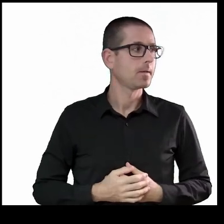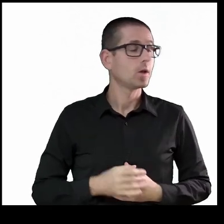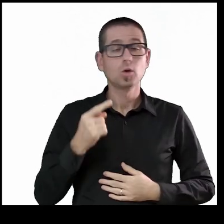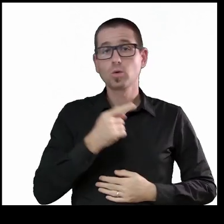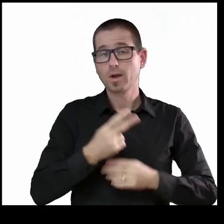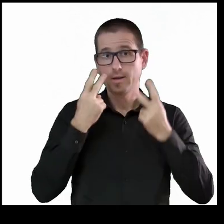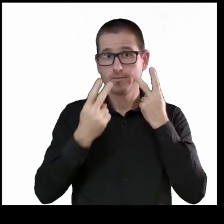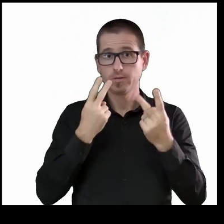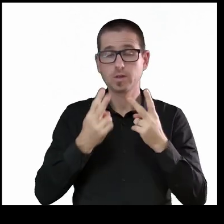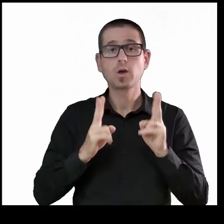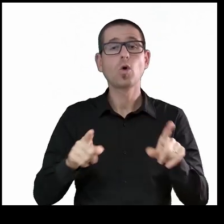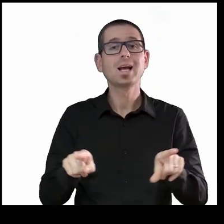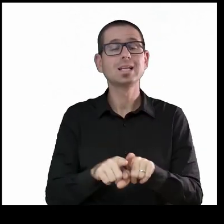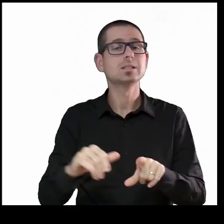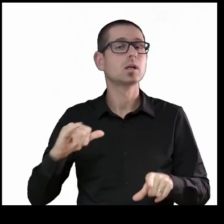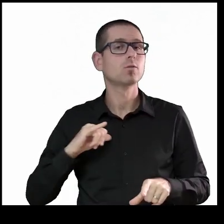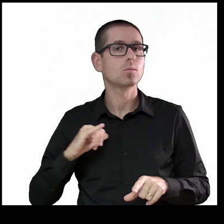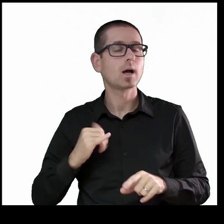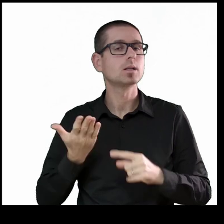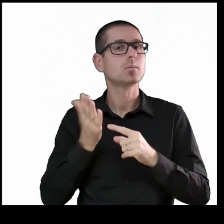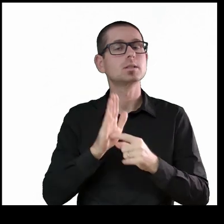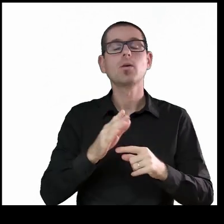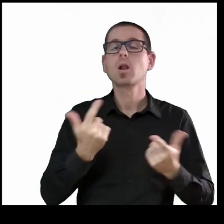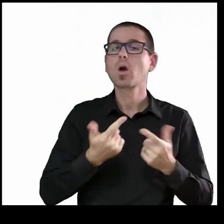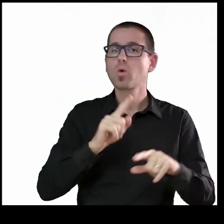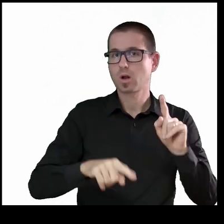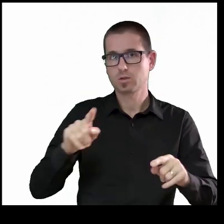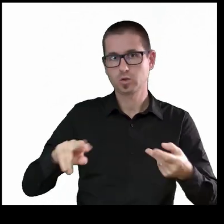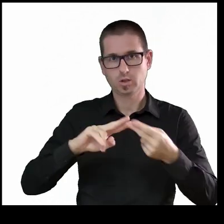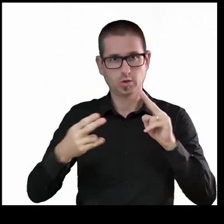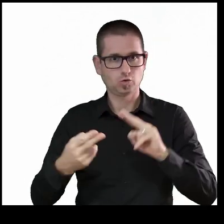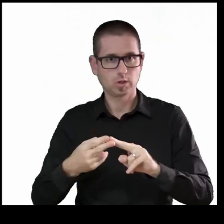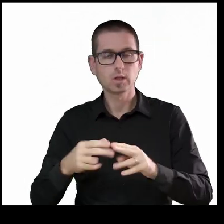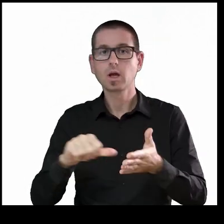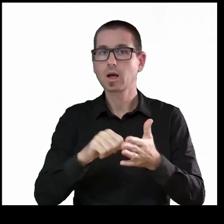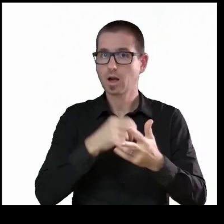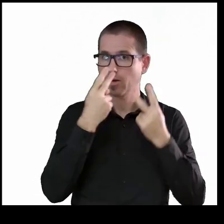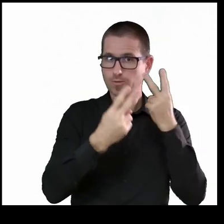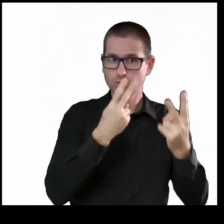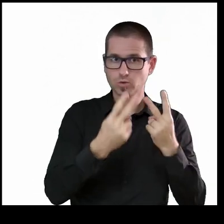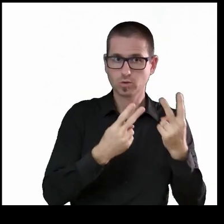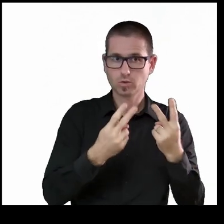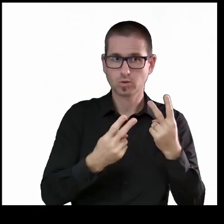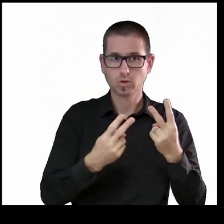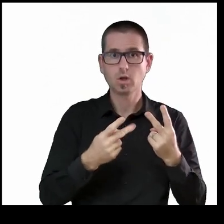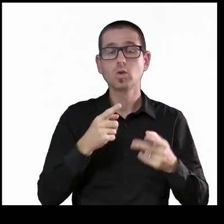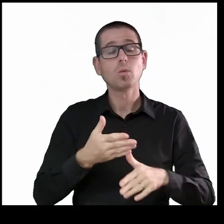the same information can be presented in many ways. And graphical graphics are helping. Now in